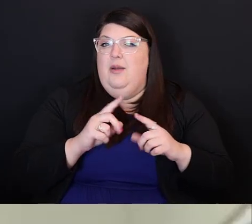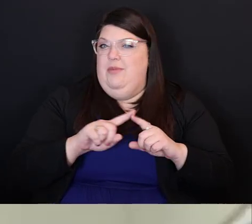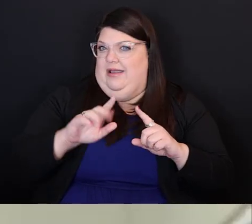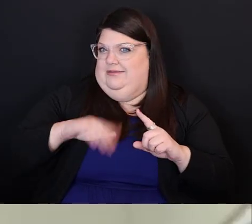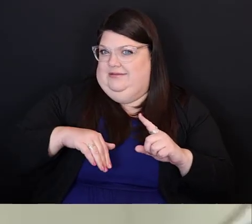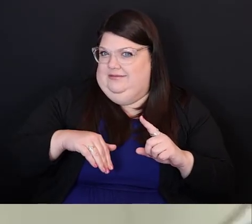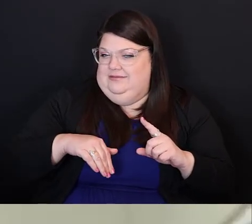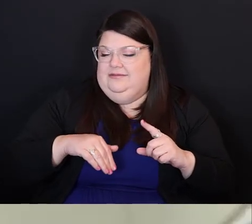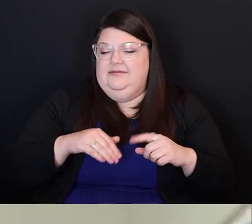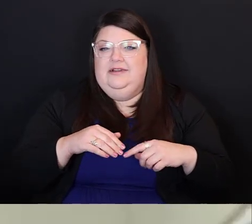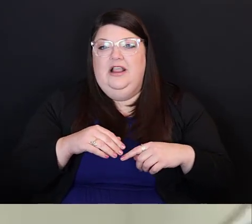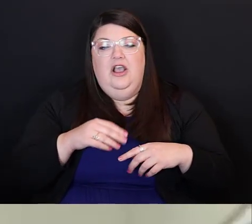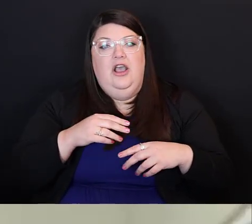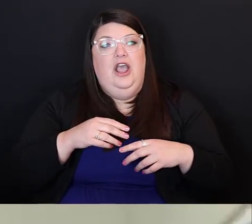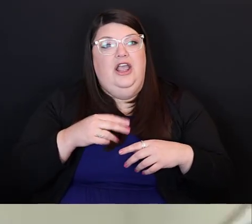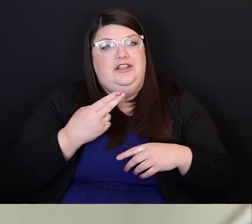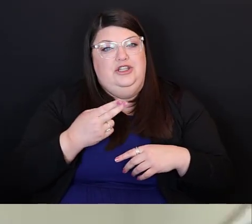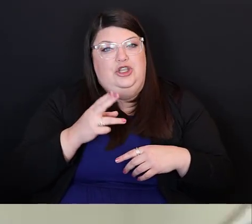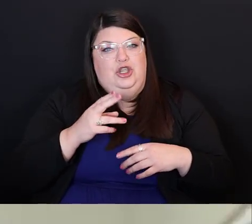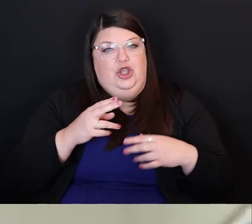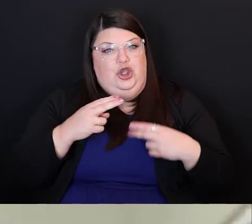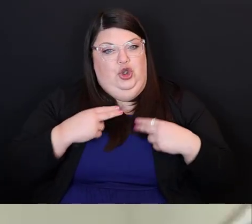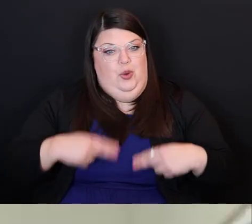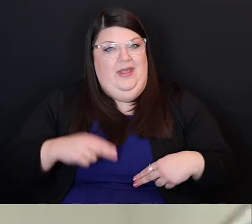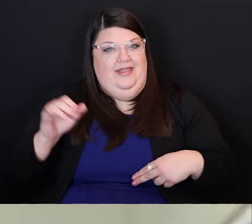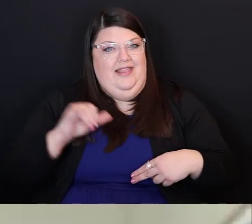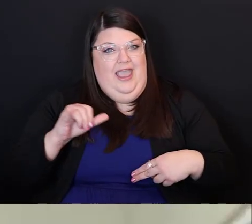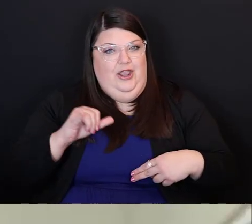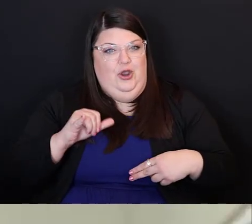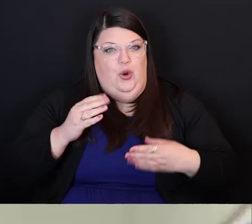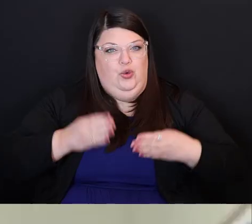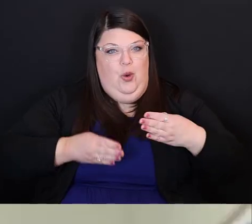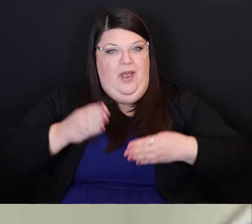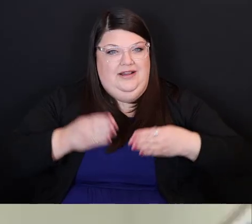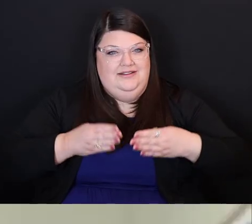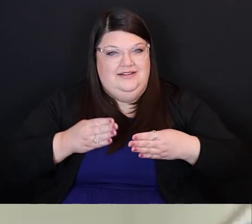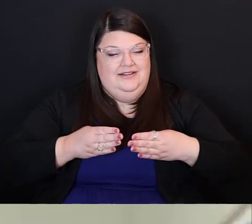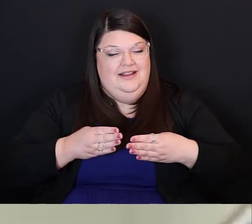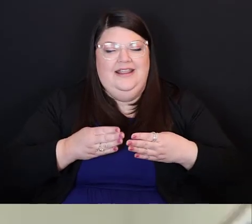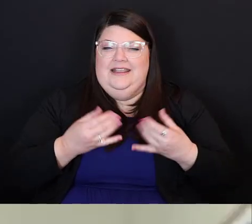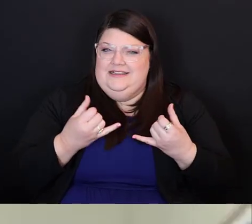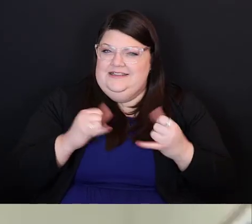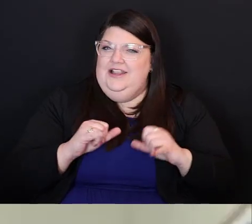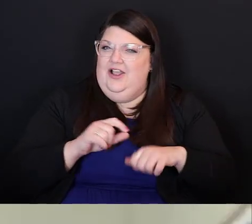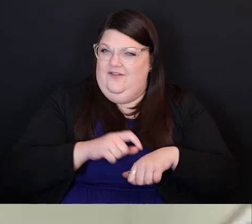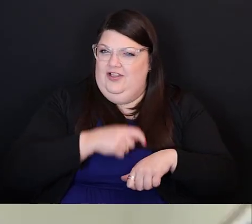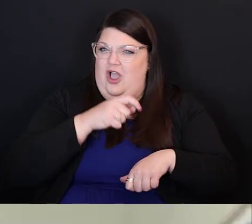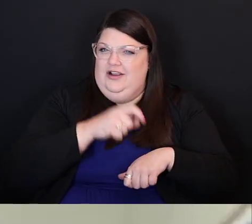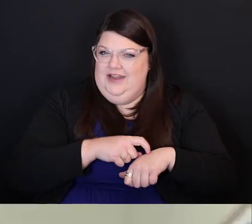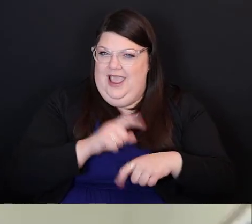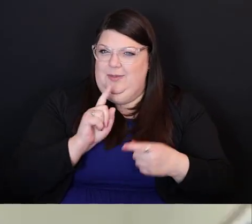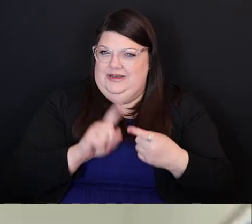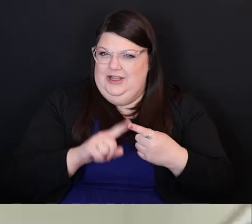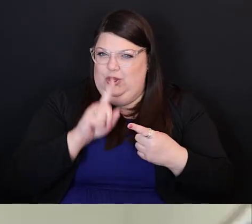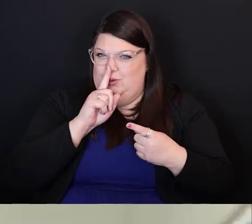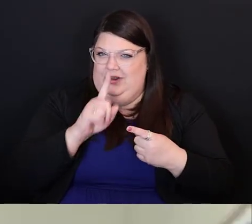And that's humanoid robots. These robots have a long way to go, but this idea of a Jetson style Butler,